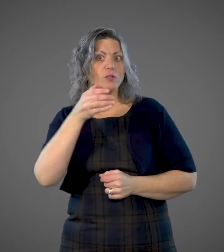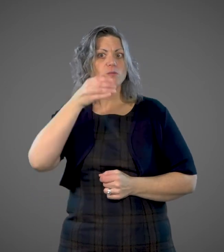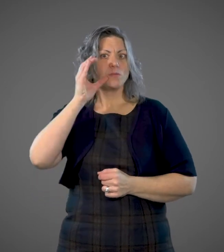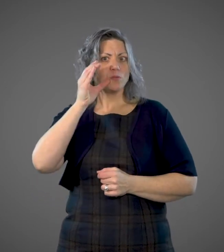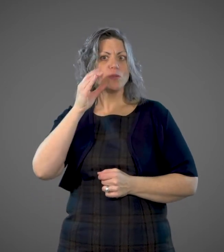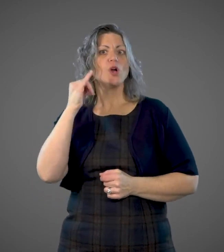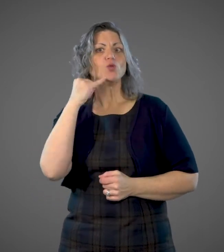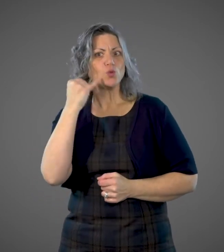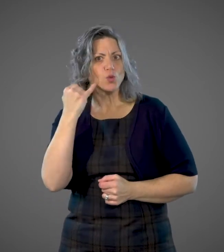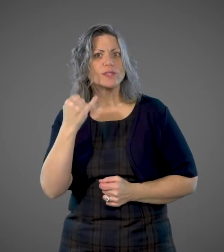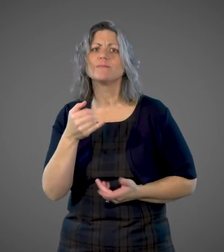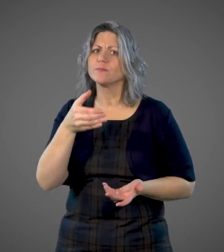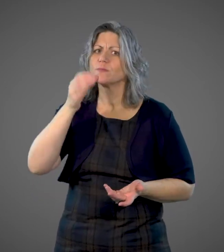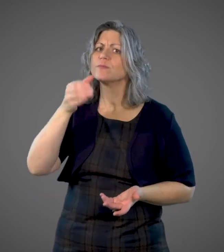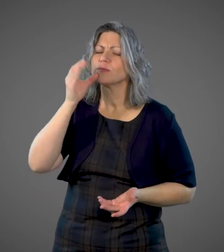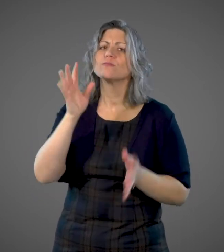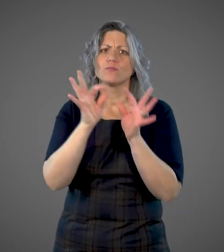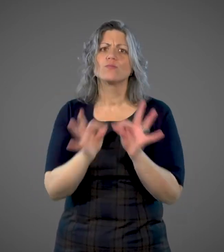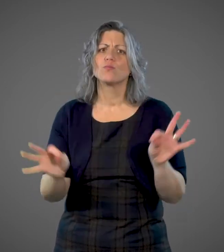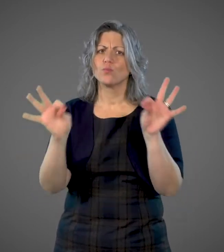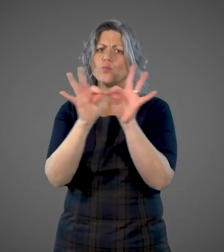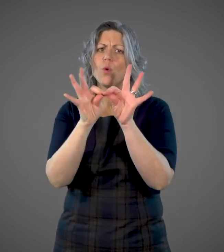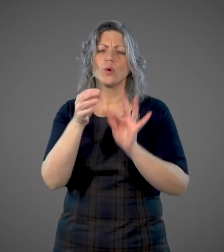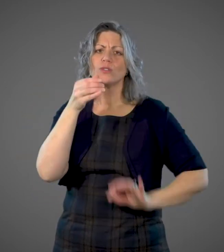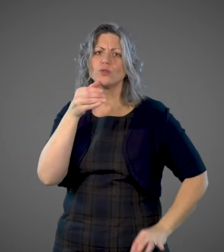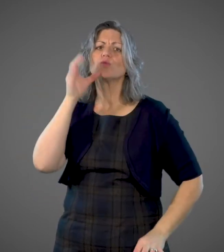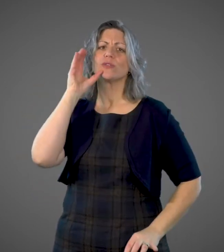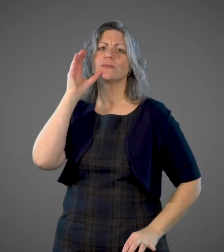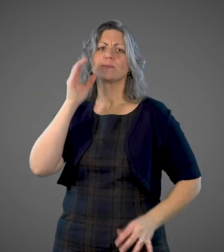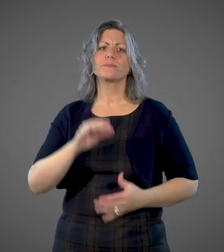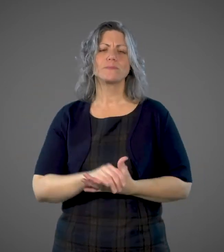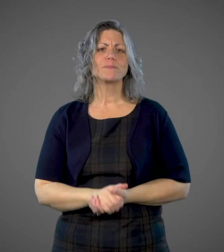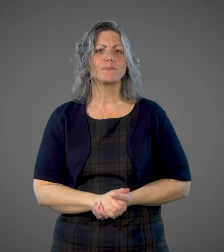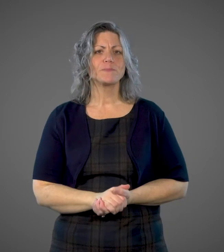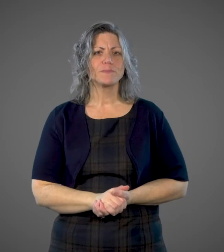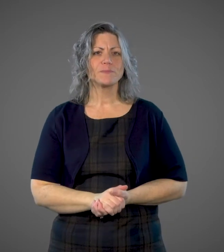Drinking water or juice is very important to keep hydrated.